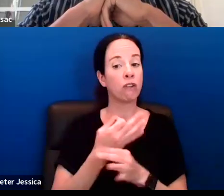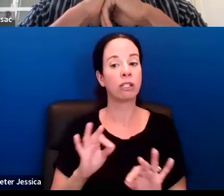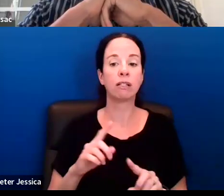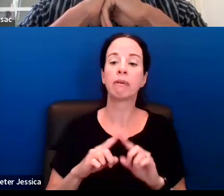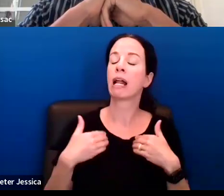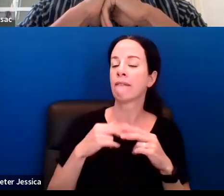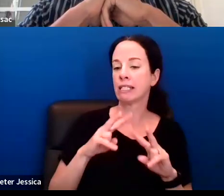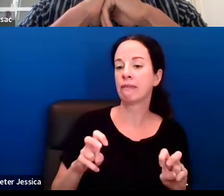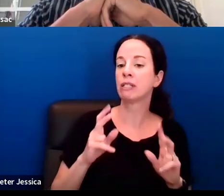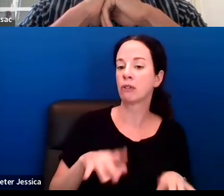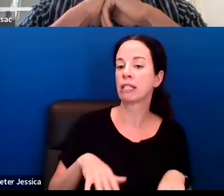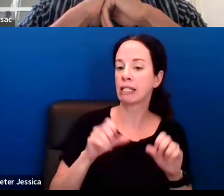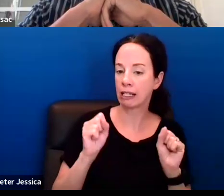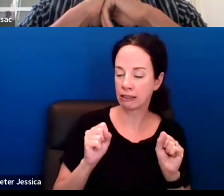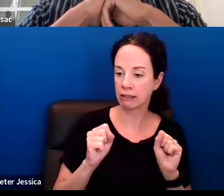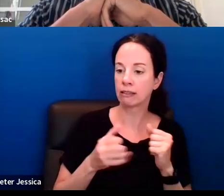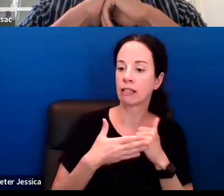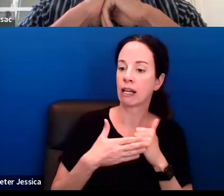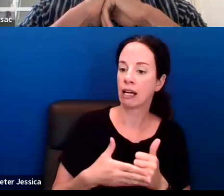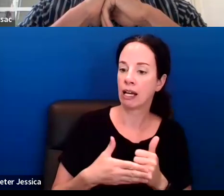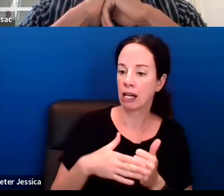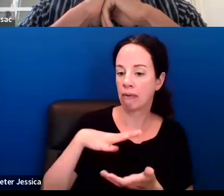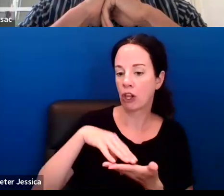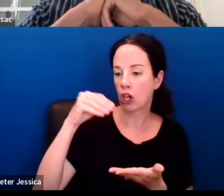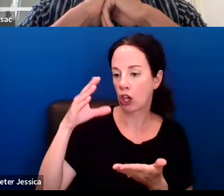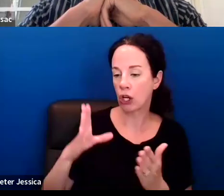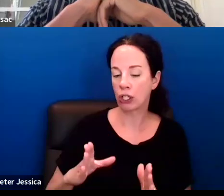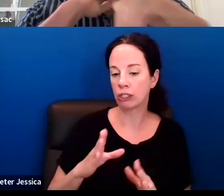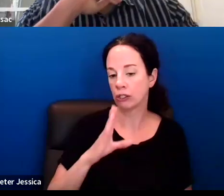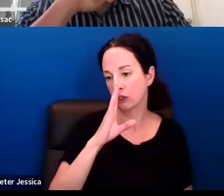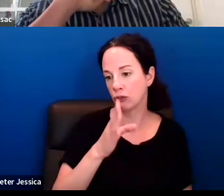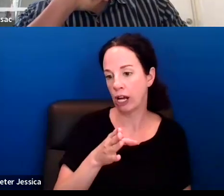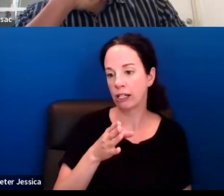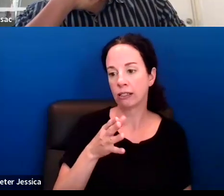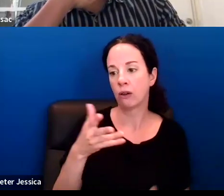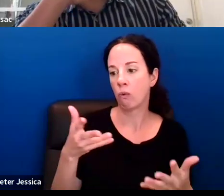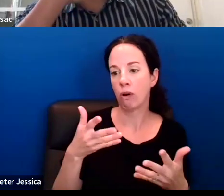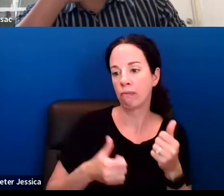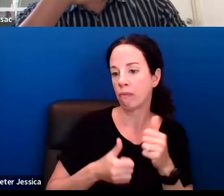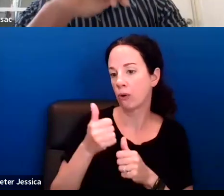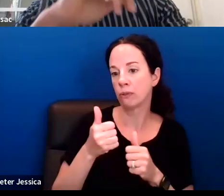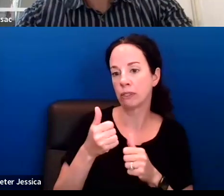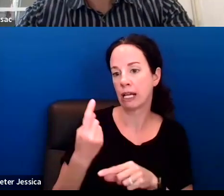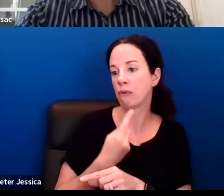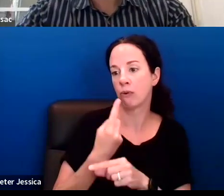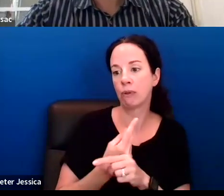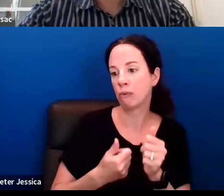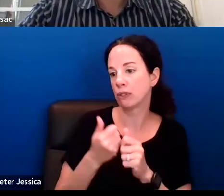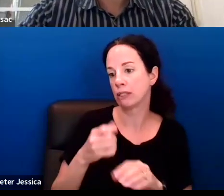one will take that will help the learner direct what is gonna be most appropriate and to their